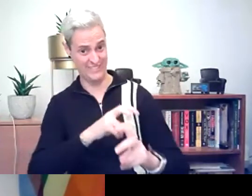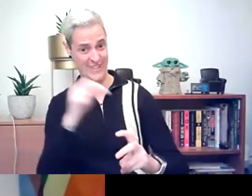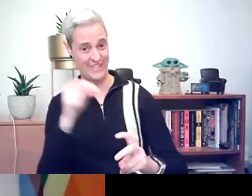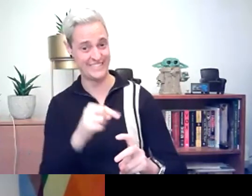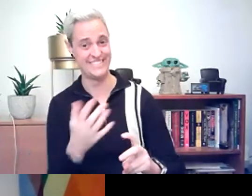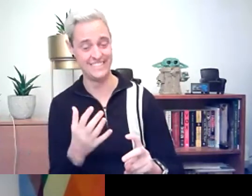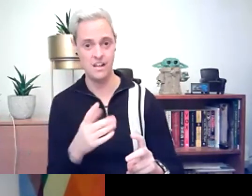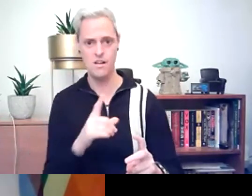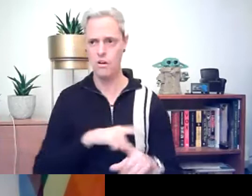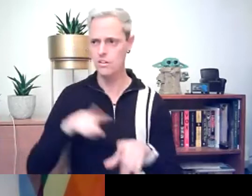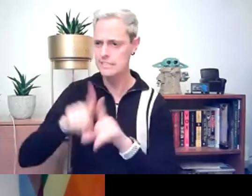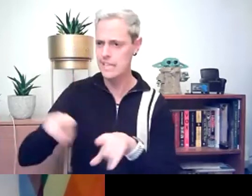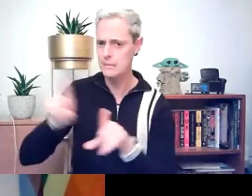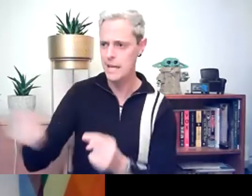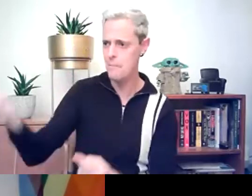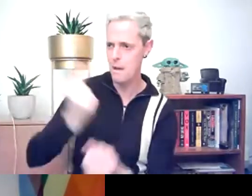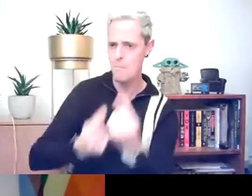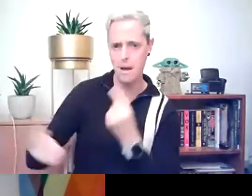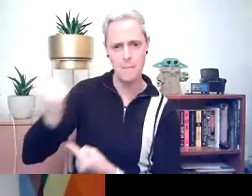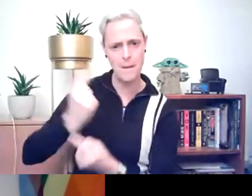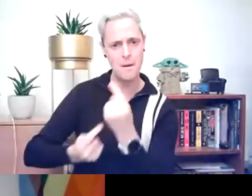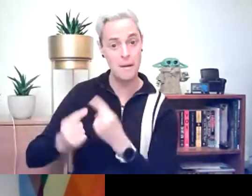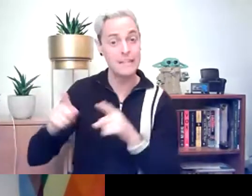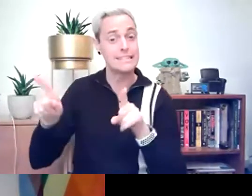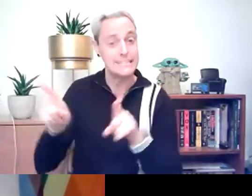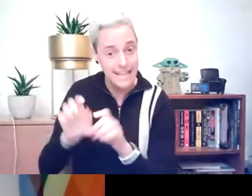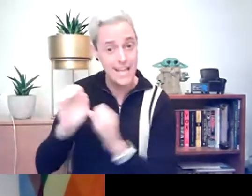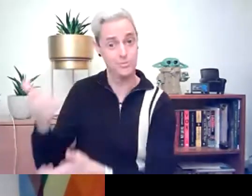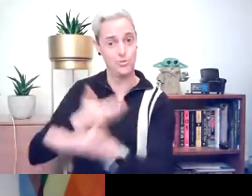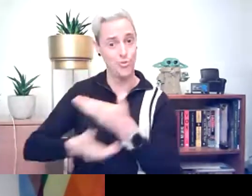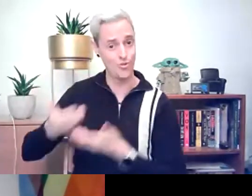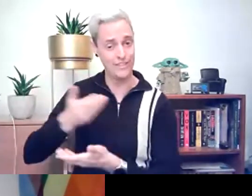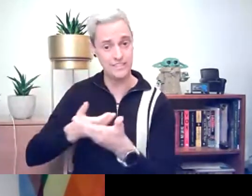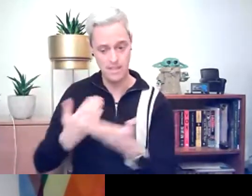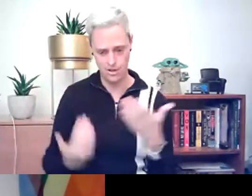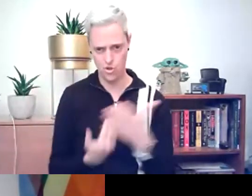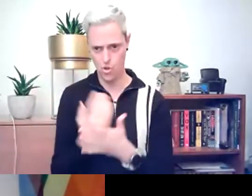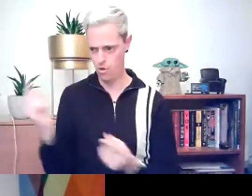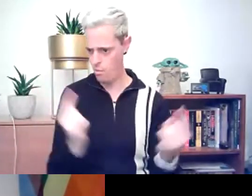people are experiencing huge, the, the fear that people had about being visible in public